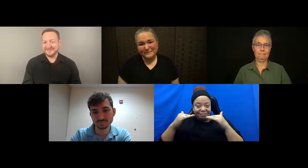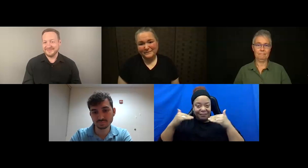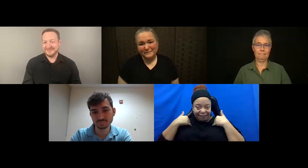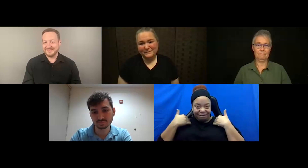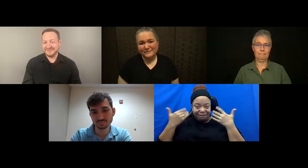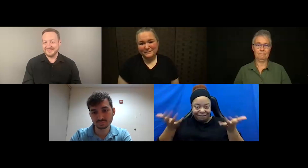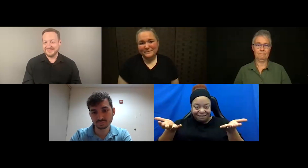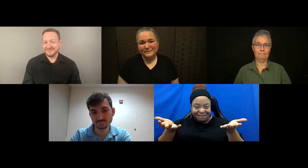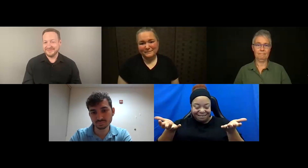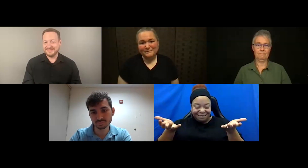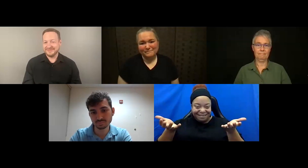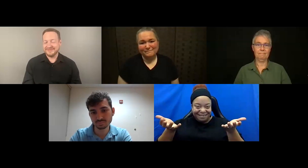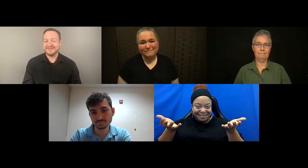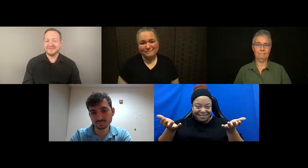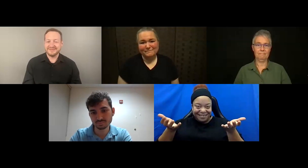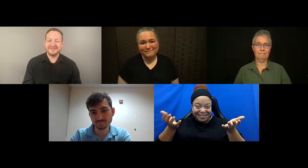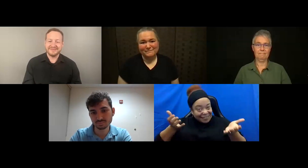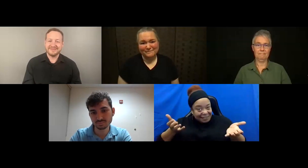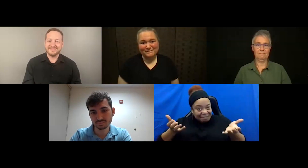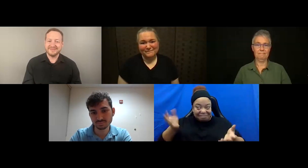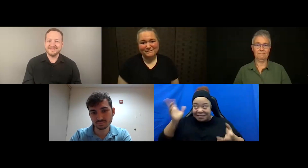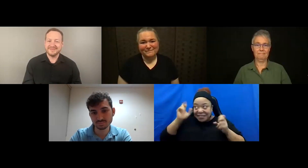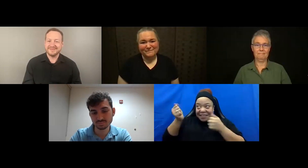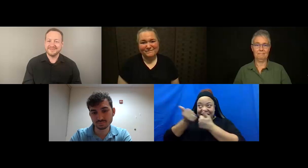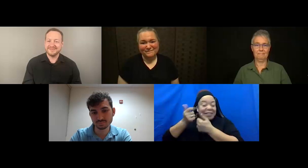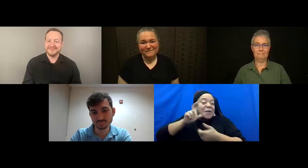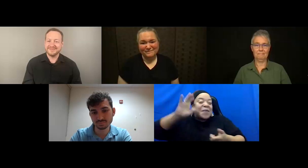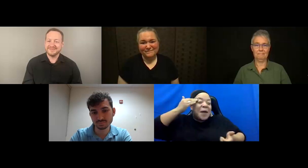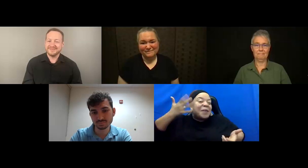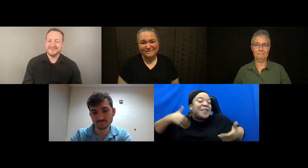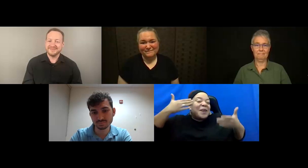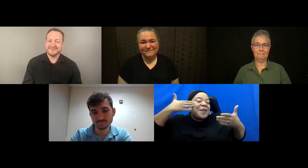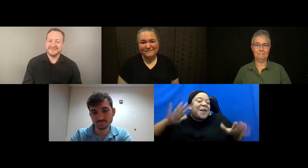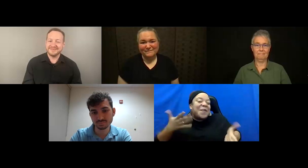Again, this is equitability. Does "catching up" imply equality?